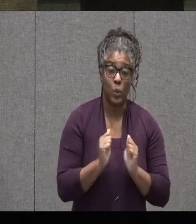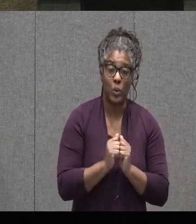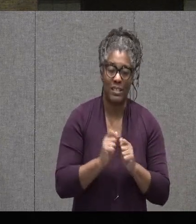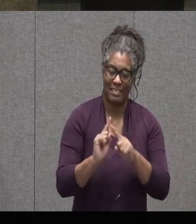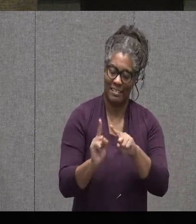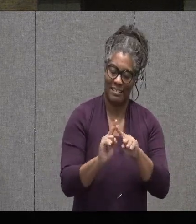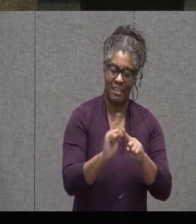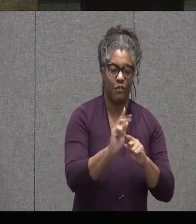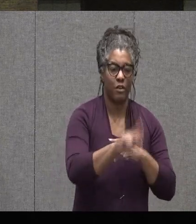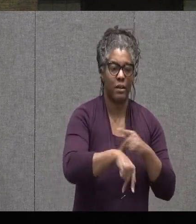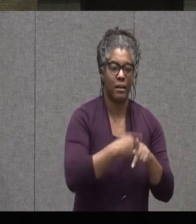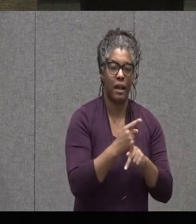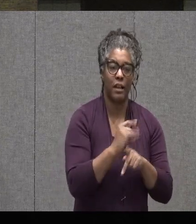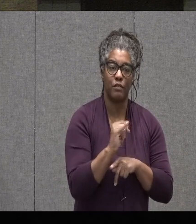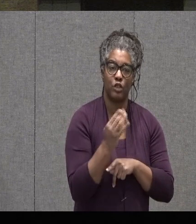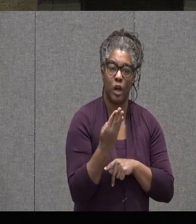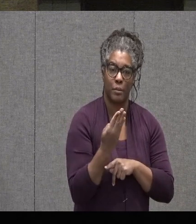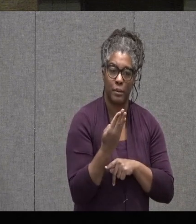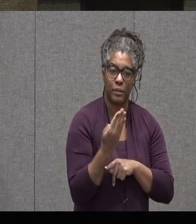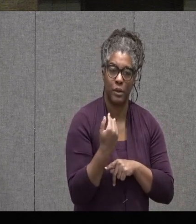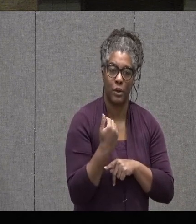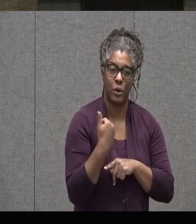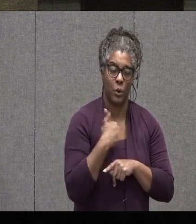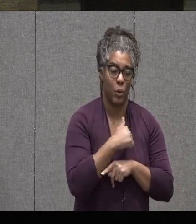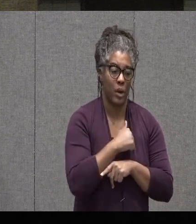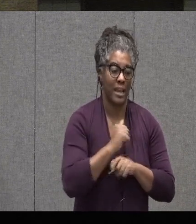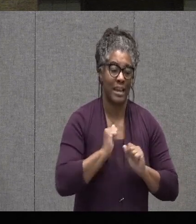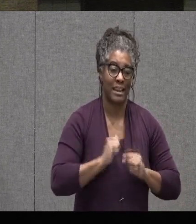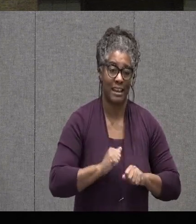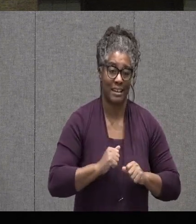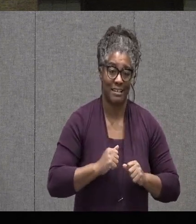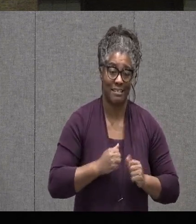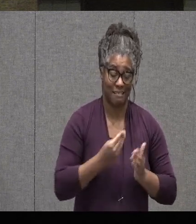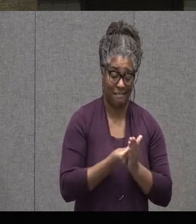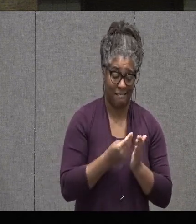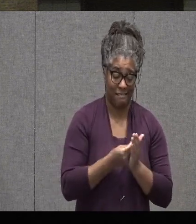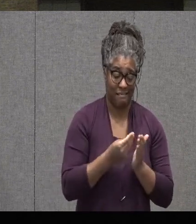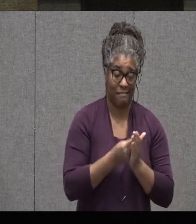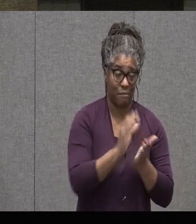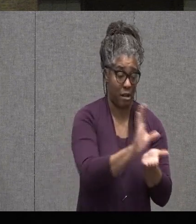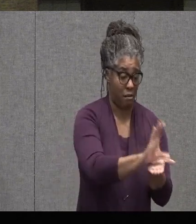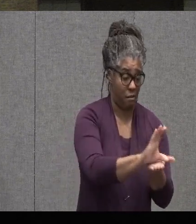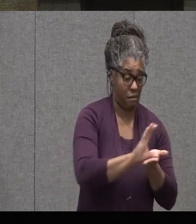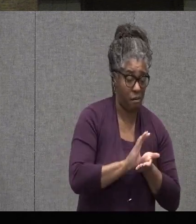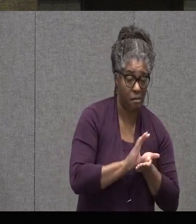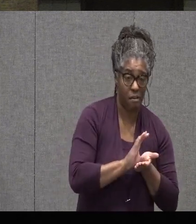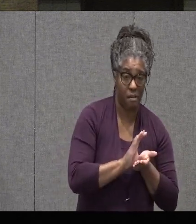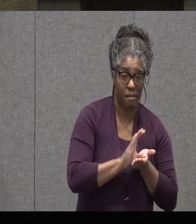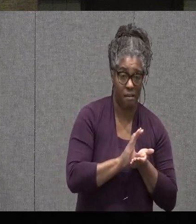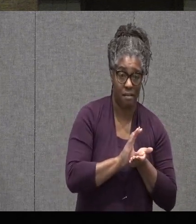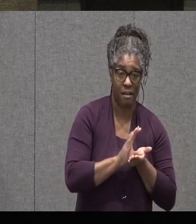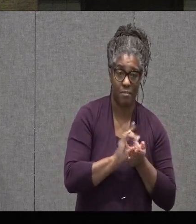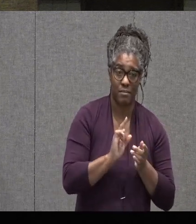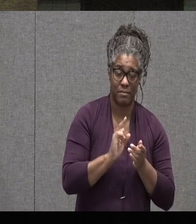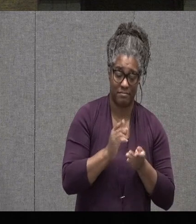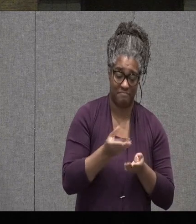we can earn money or earn income in different ways. Maybe by doing work, by doing labor,